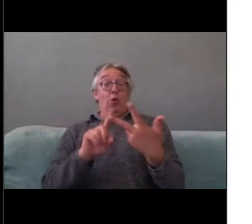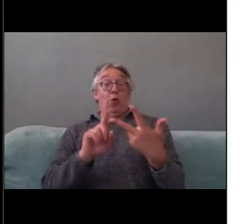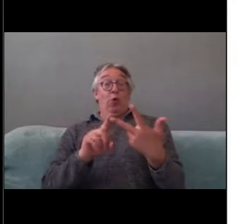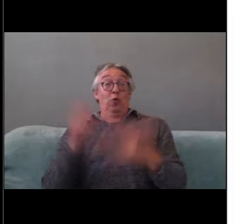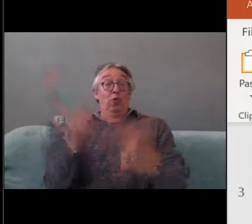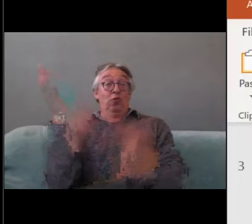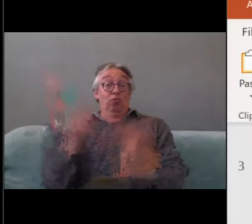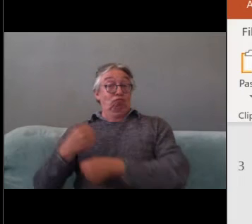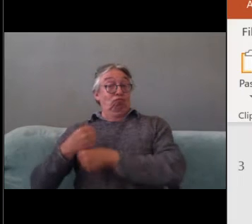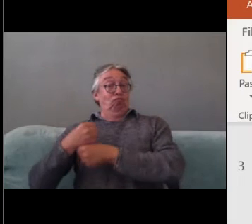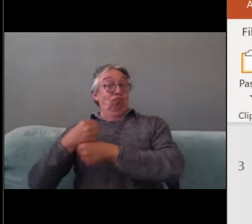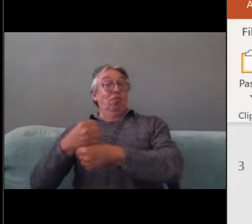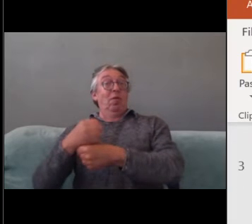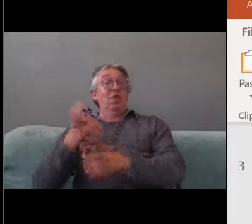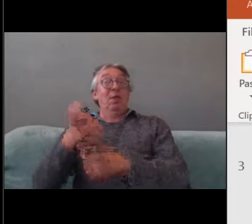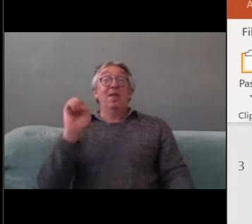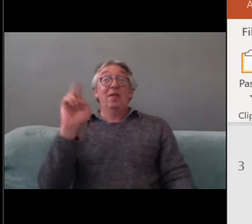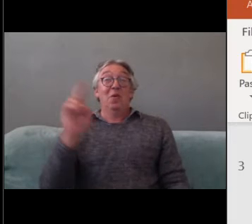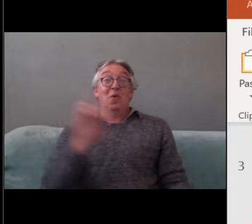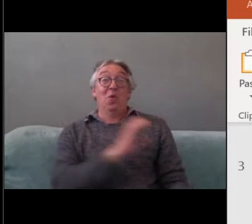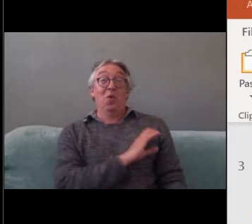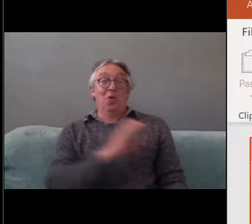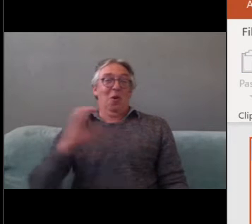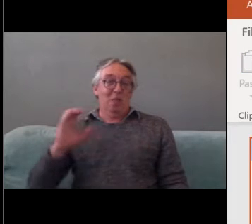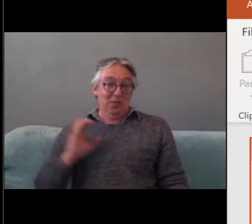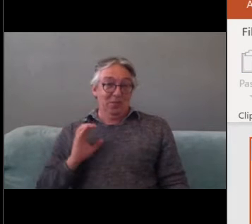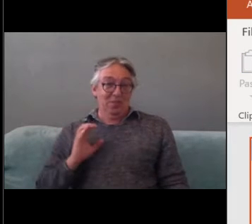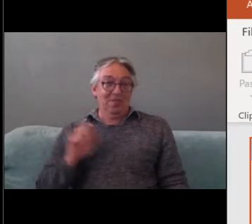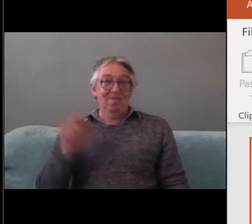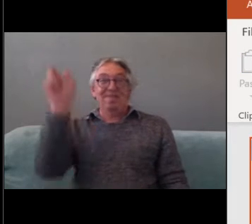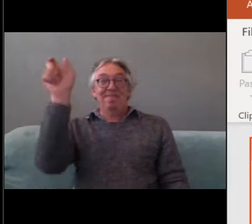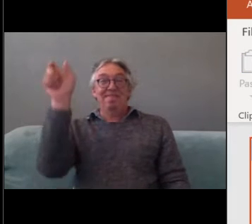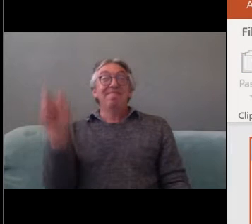Andor Urmos, Policy Analyst, from the European Commission